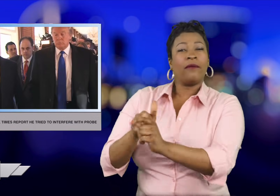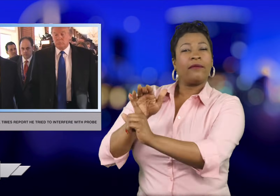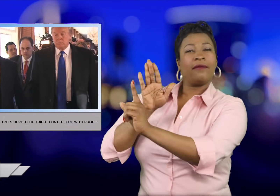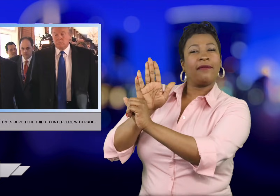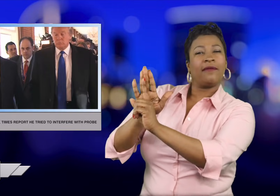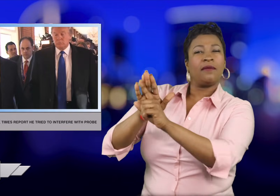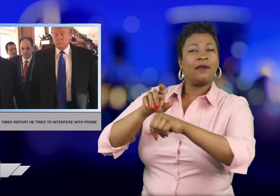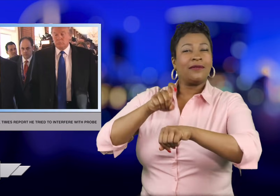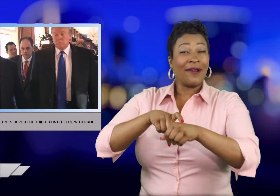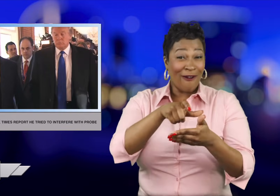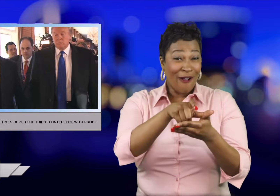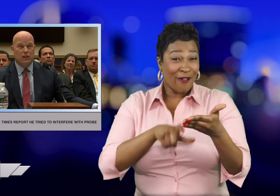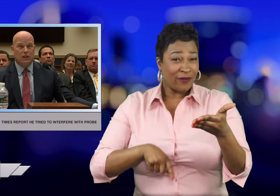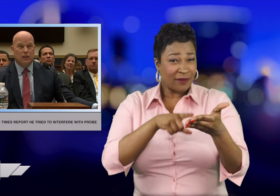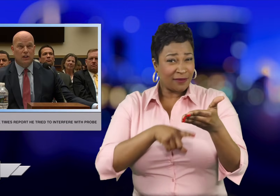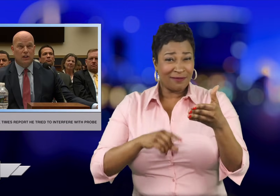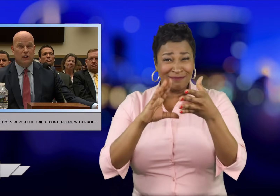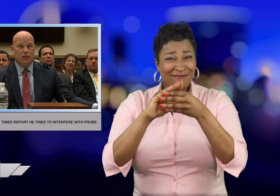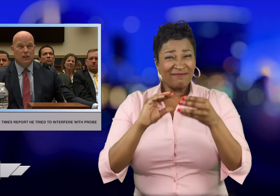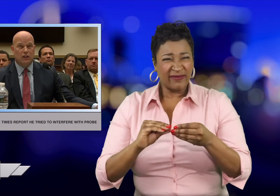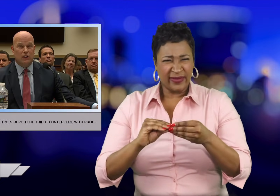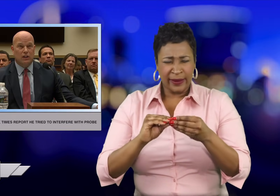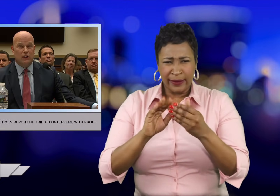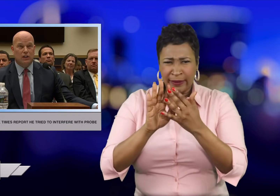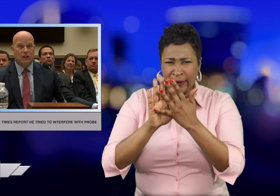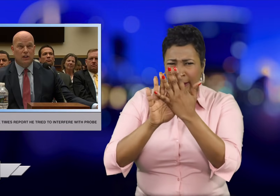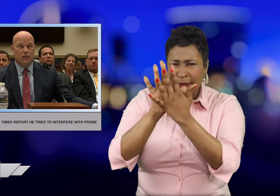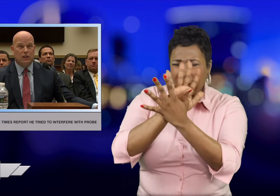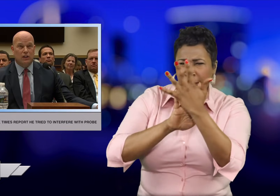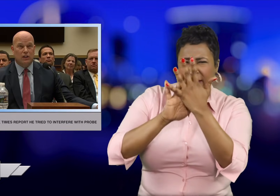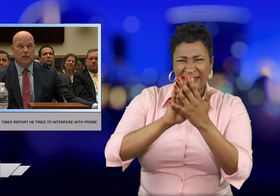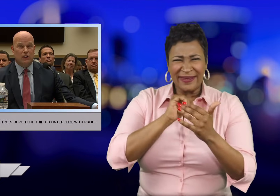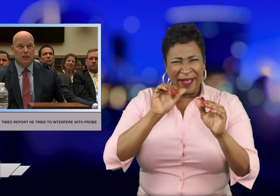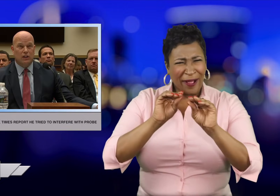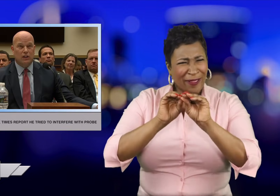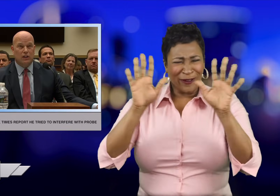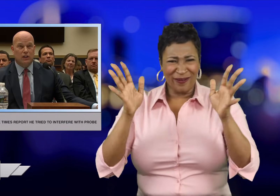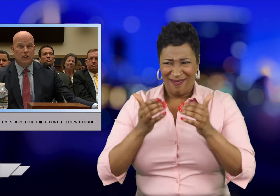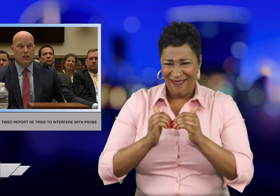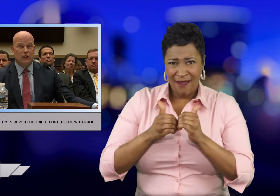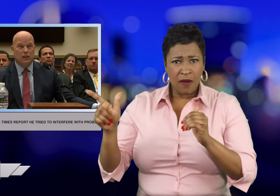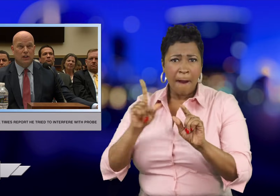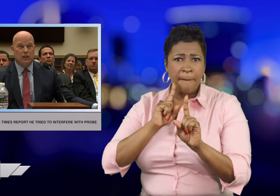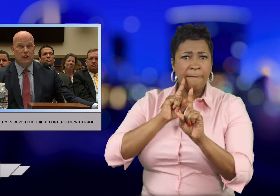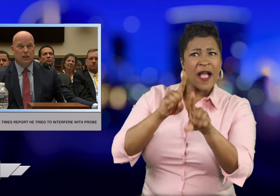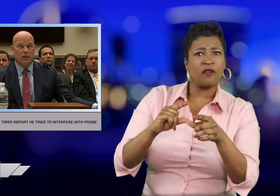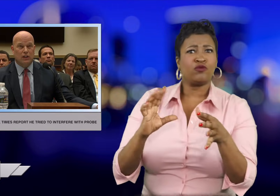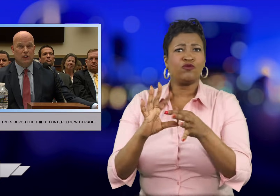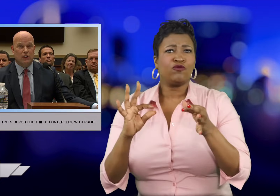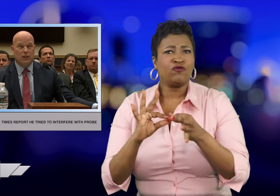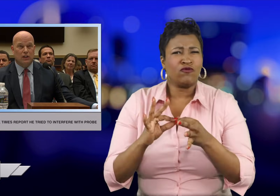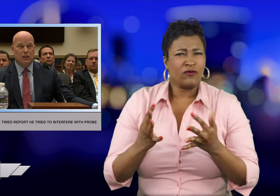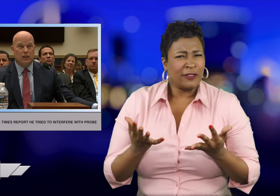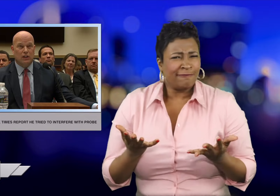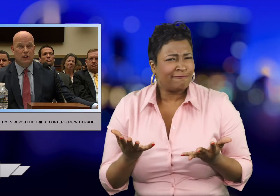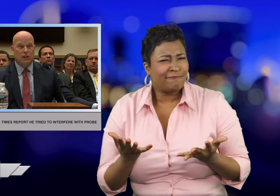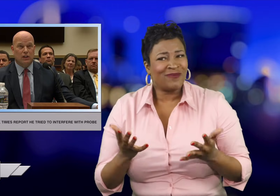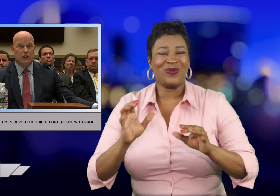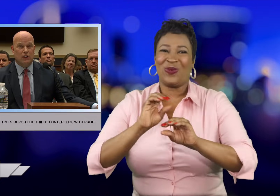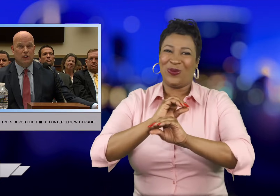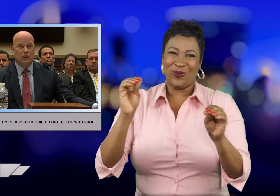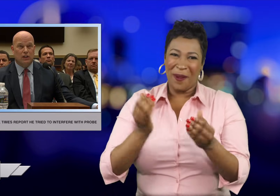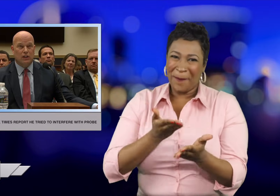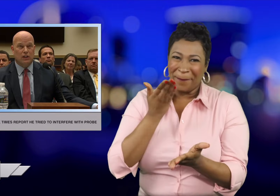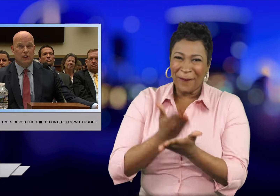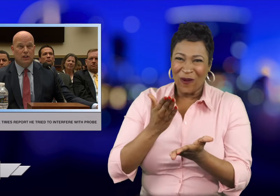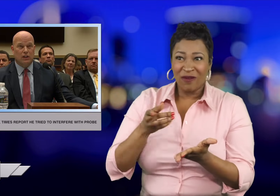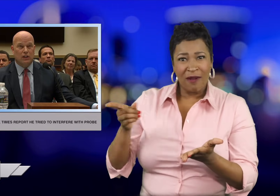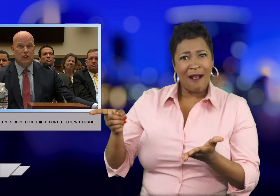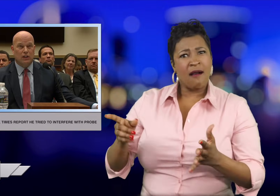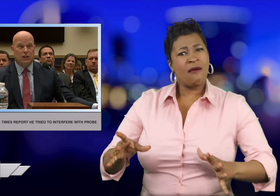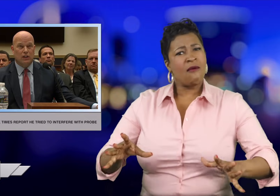According to the Times, it's unclear how Whitaker responded and there's no evidence he took